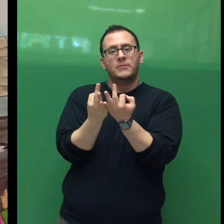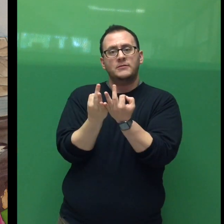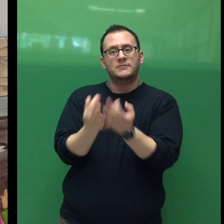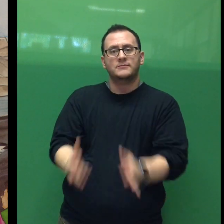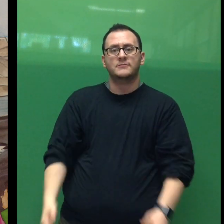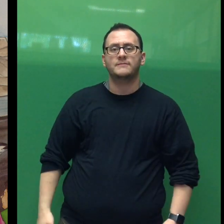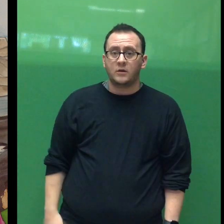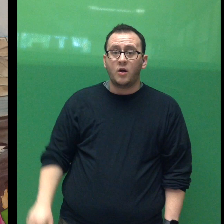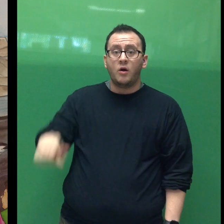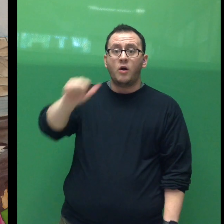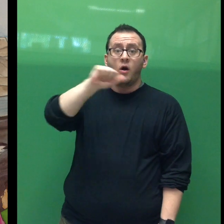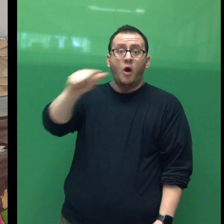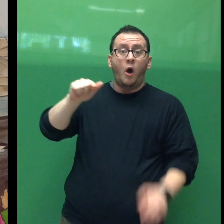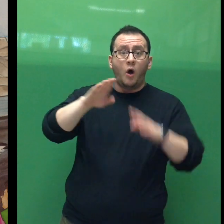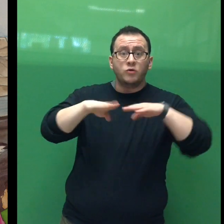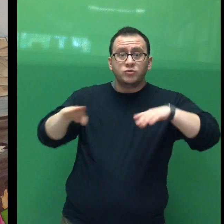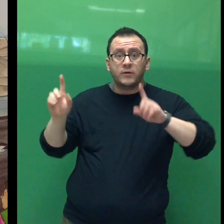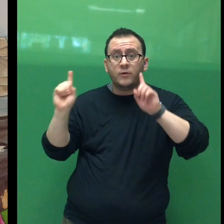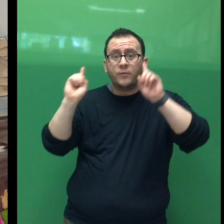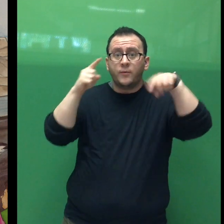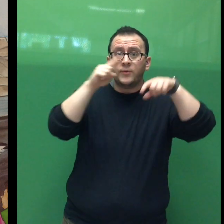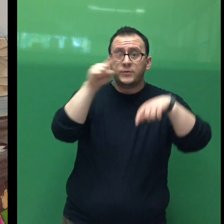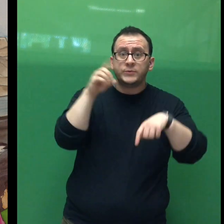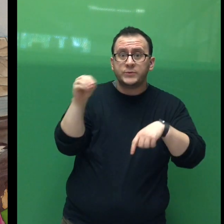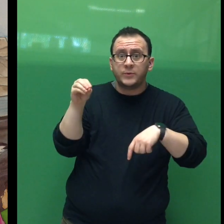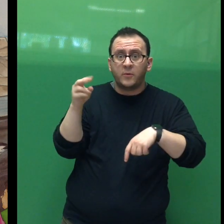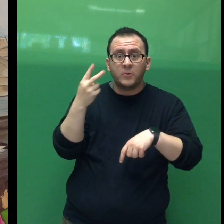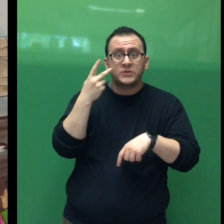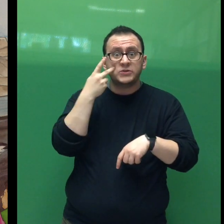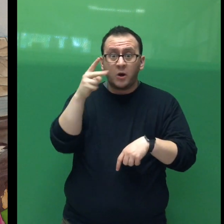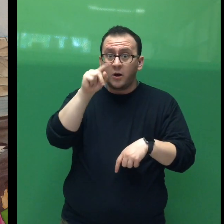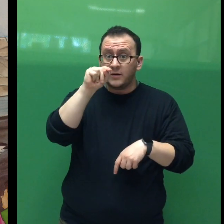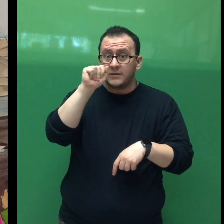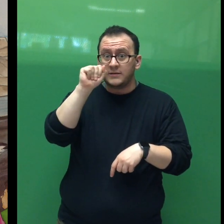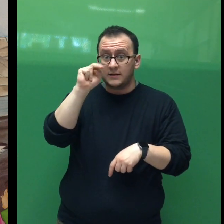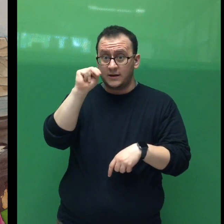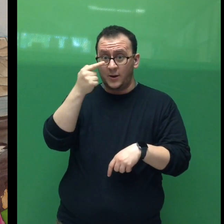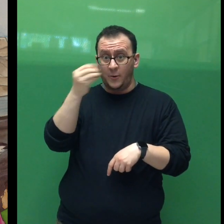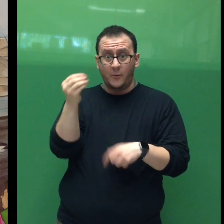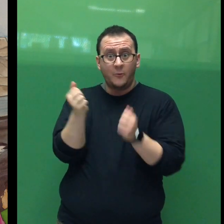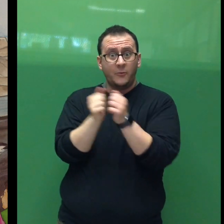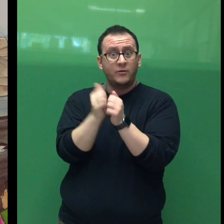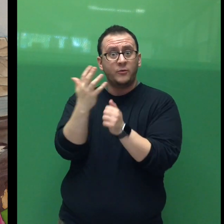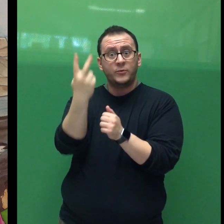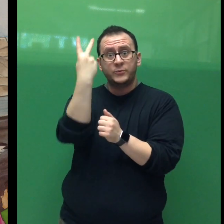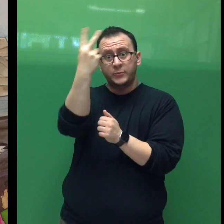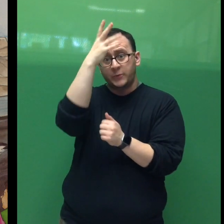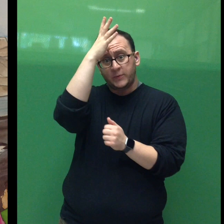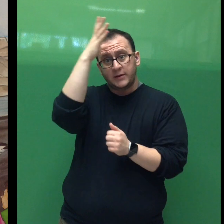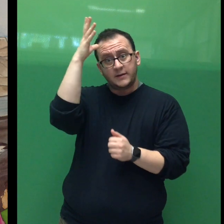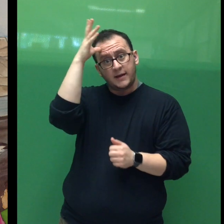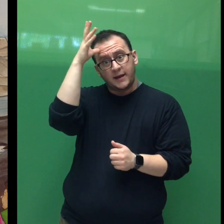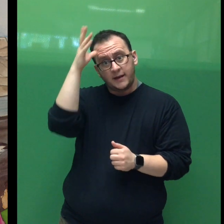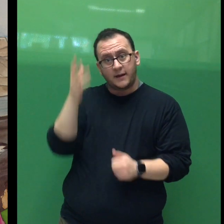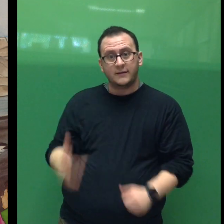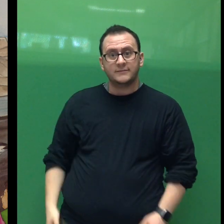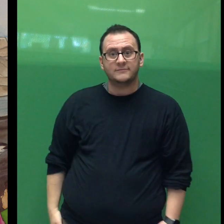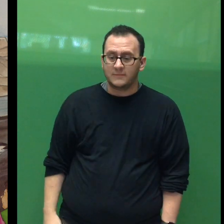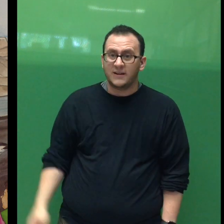Soon Tango grew strong enough to leave the nest. Roy and Silo took her for a swim just like all the other penguin families.